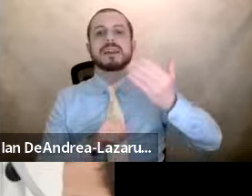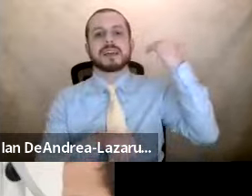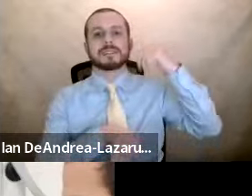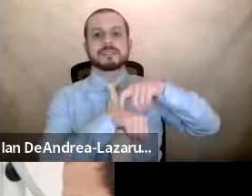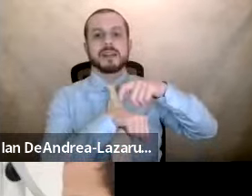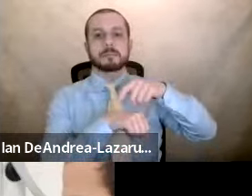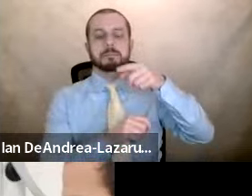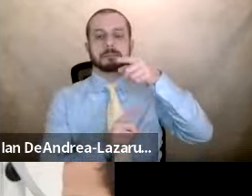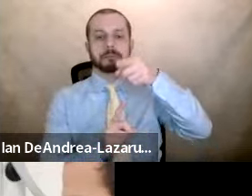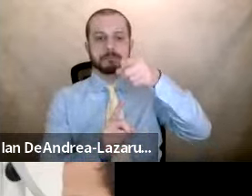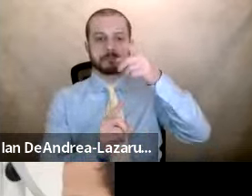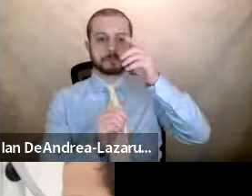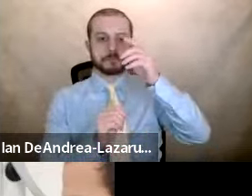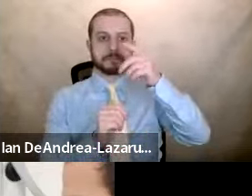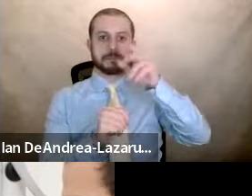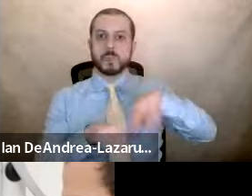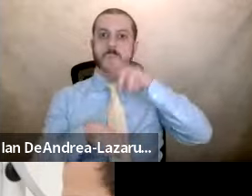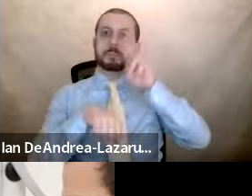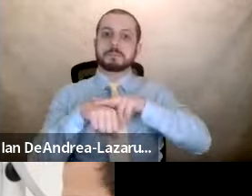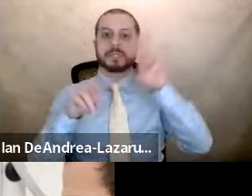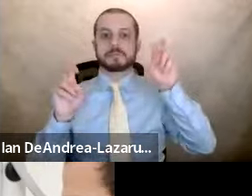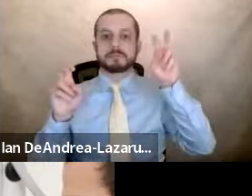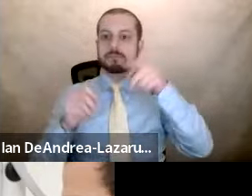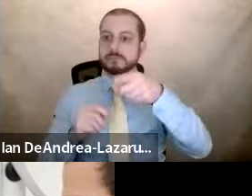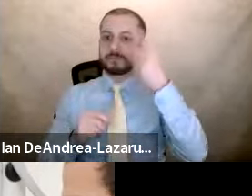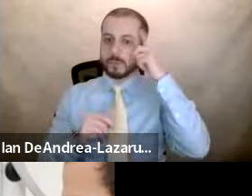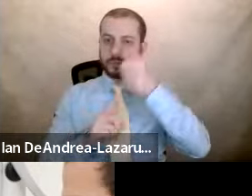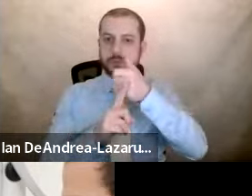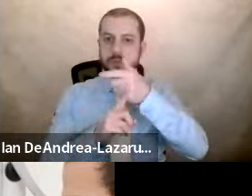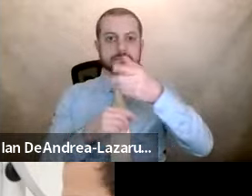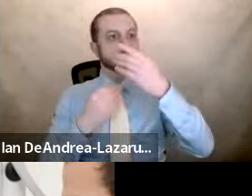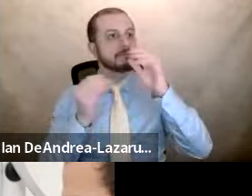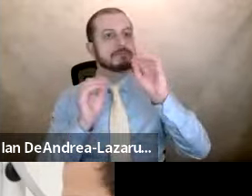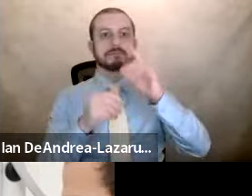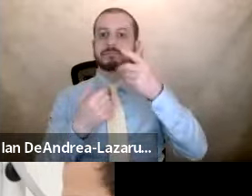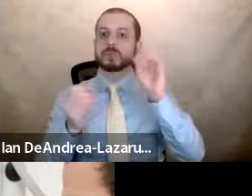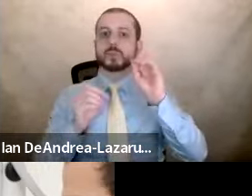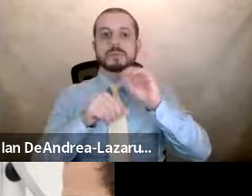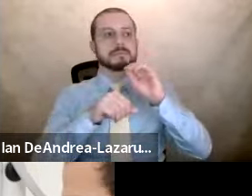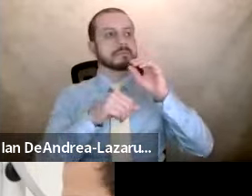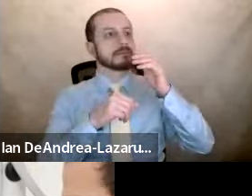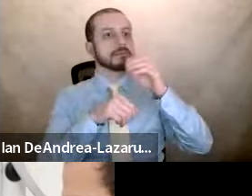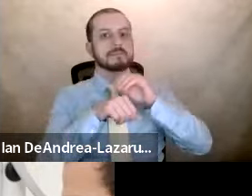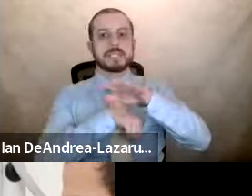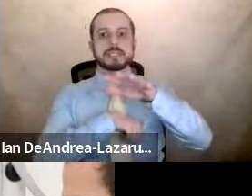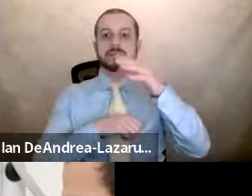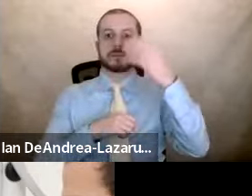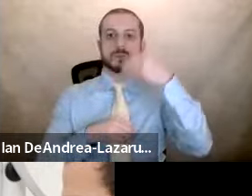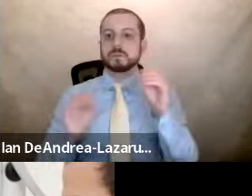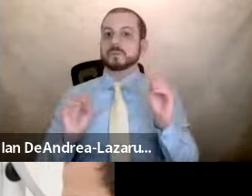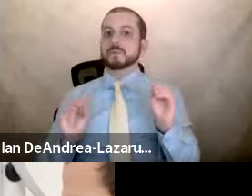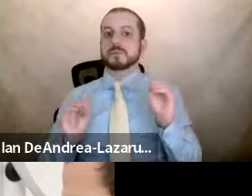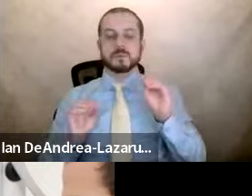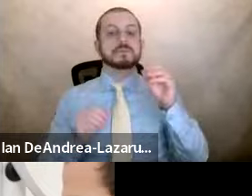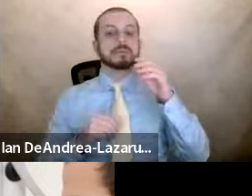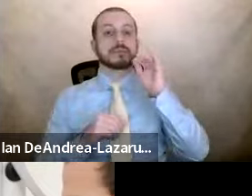What they're going to do often is ask when you were last known well. And what that means is what time were you last able to lift your arm? What time did you notice that your face started drooping?